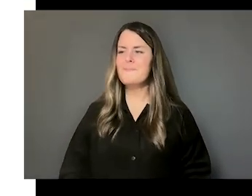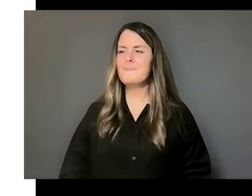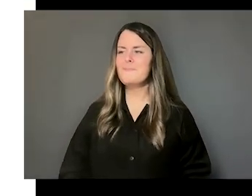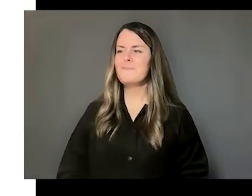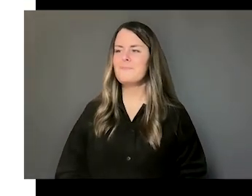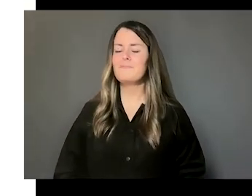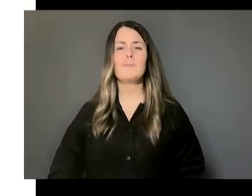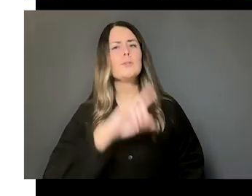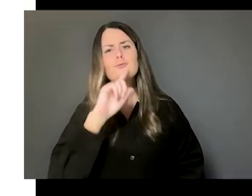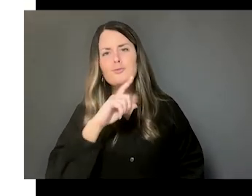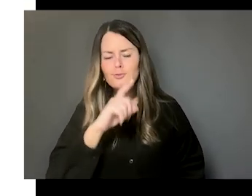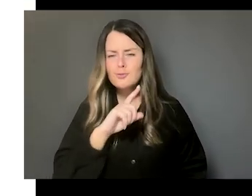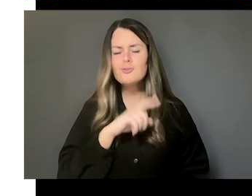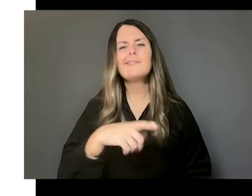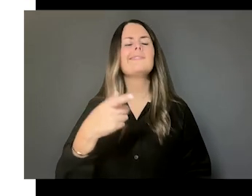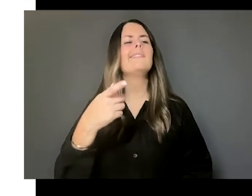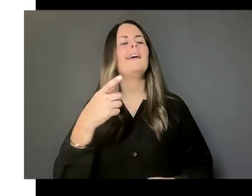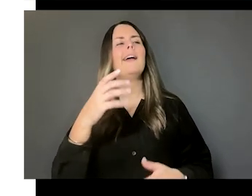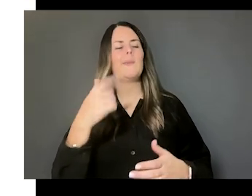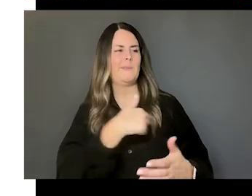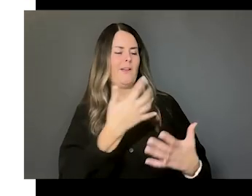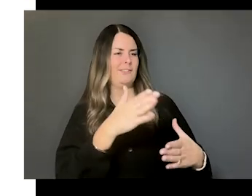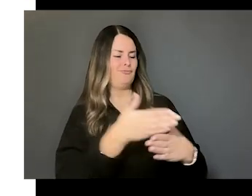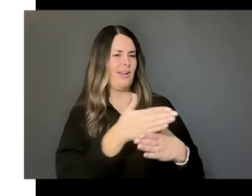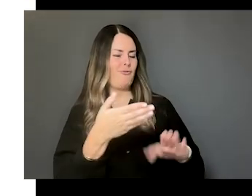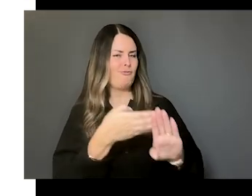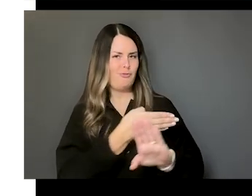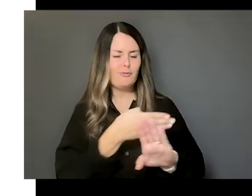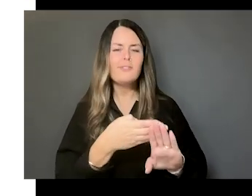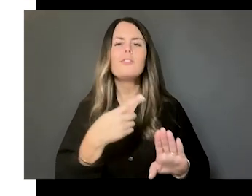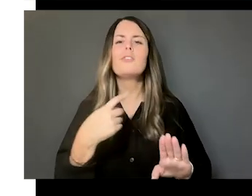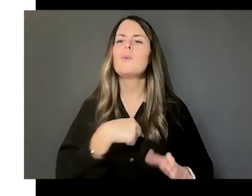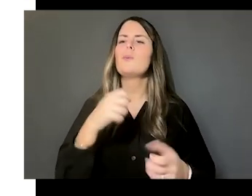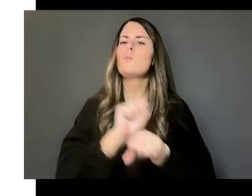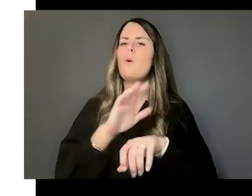I’d shared earlier we were working on task-based instruction